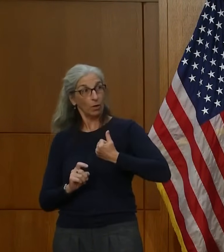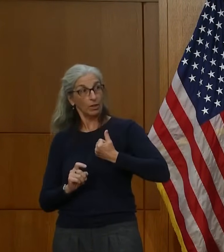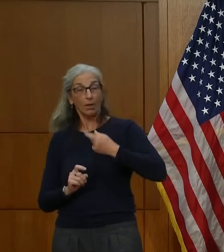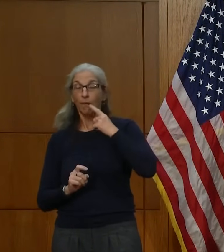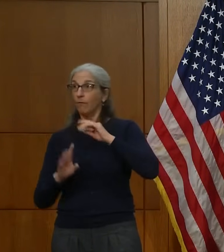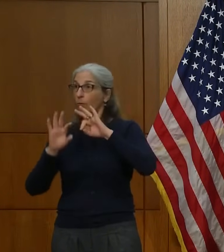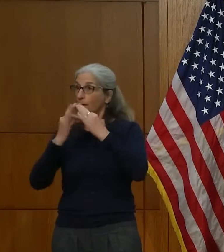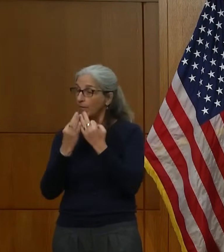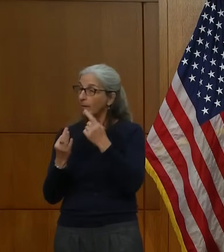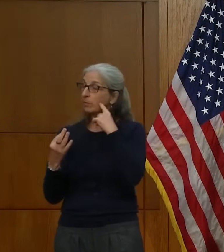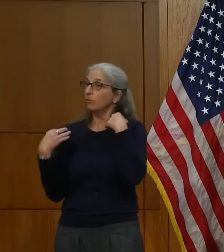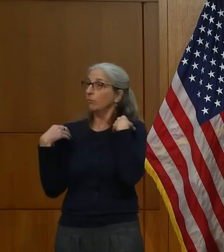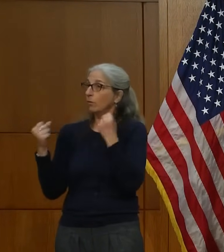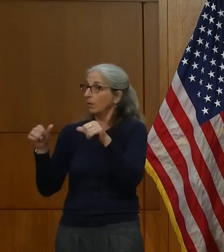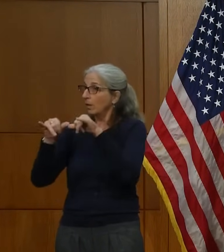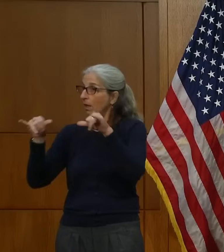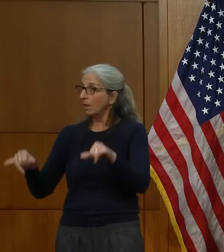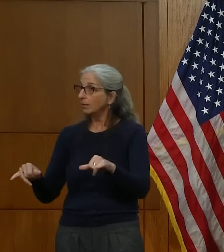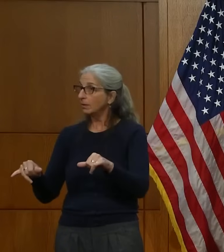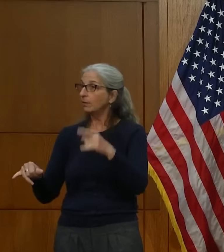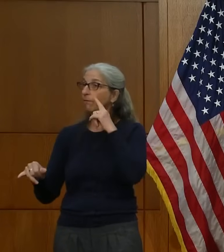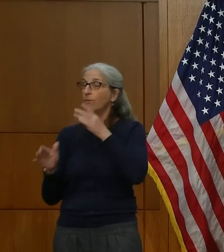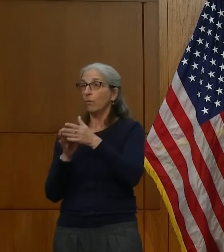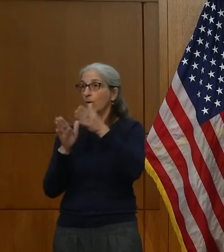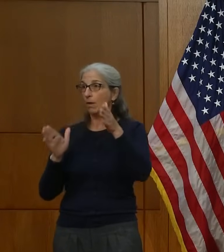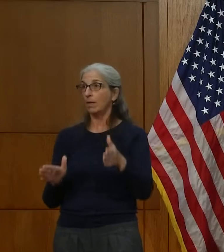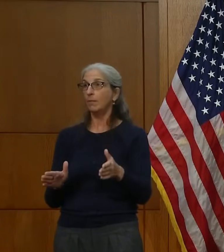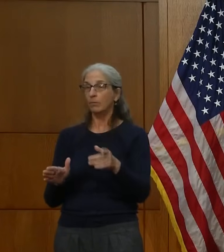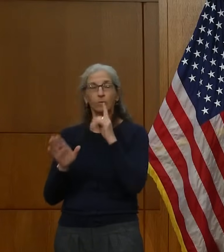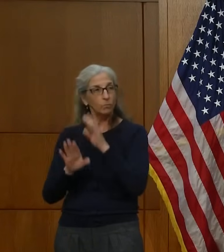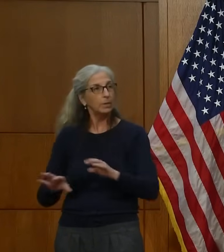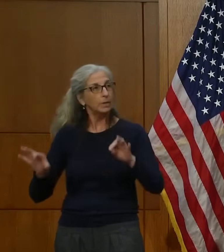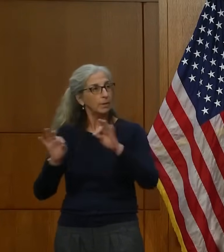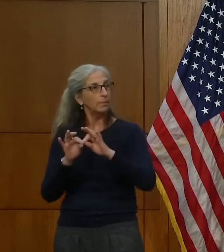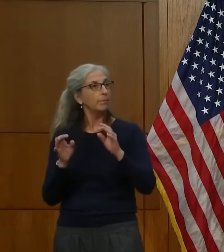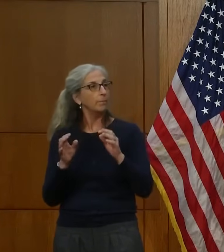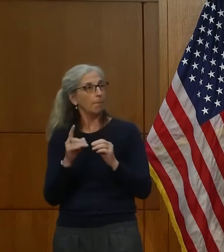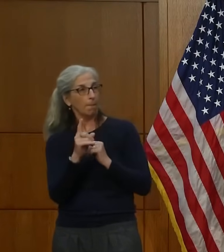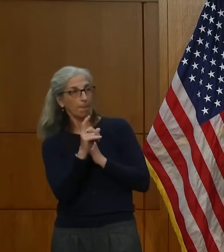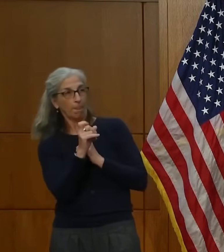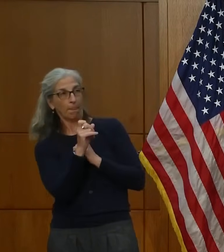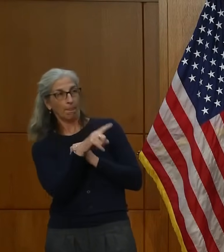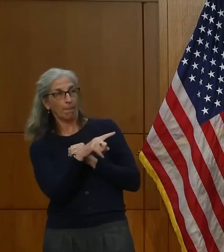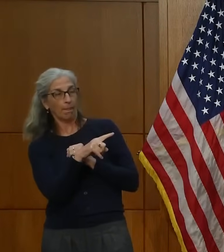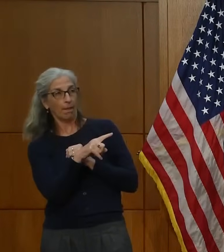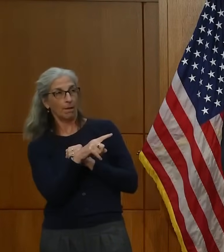OF THE ROOT IS THE BEHAVIORS THAT WE KNOW WE CAN CHANGE. FOR OURSELVES FOR OUR LOVED ONES FOR OUR HEALTH SYSTEM ON FOR